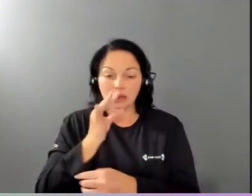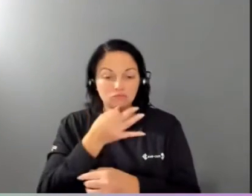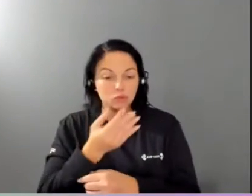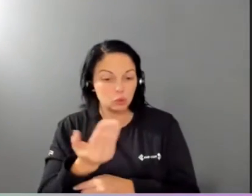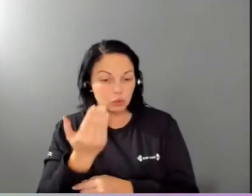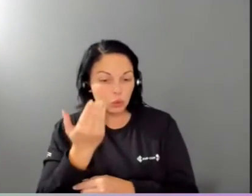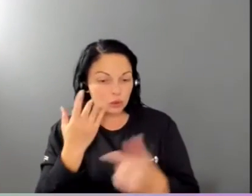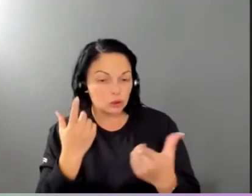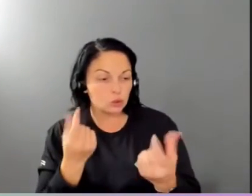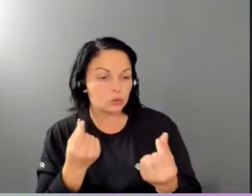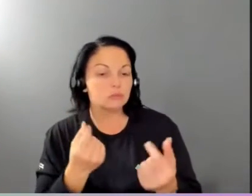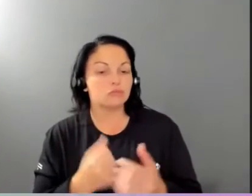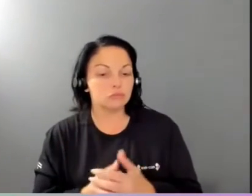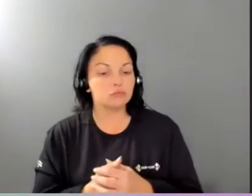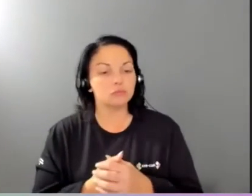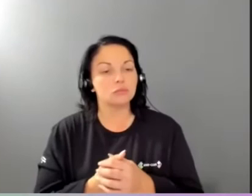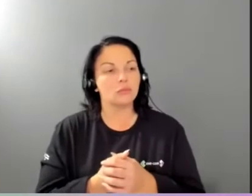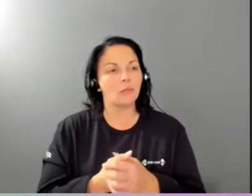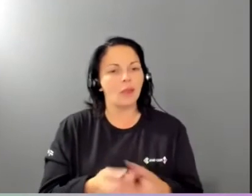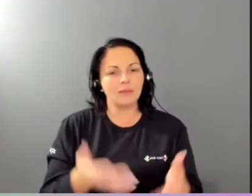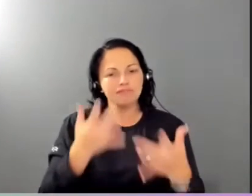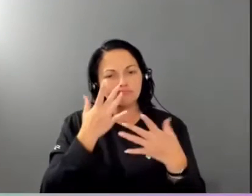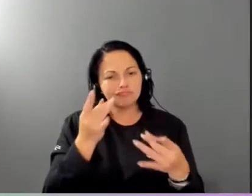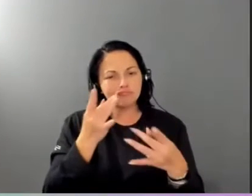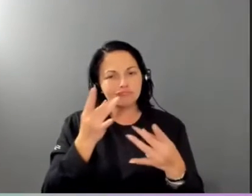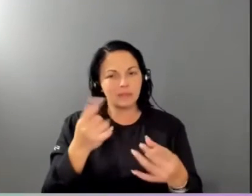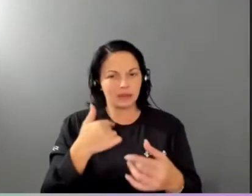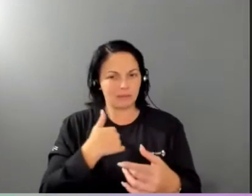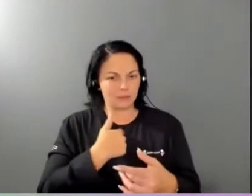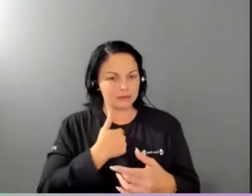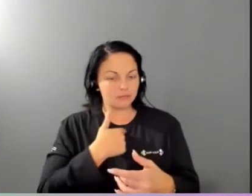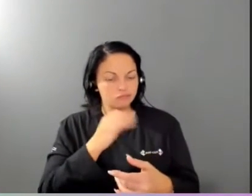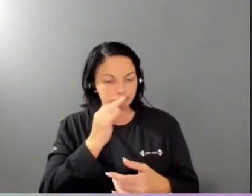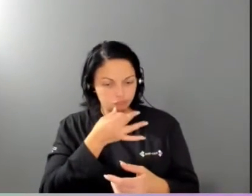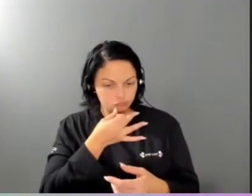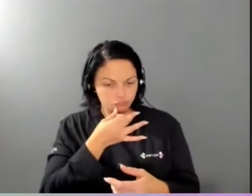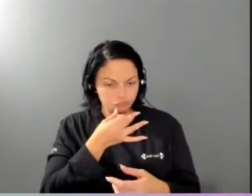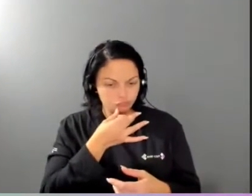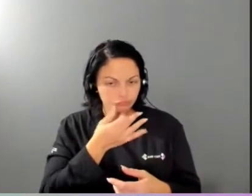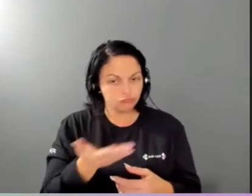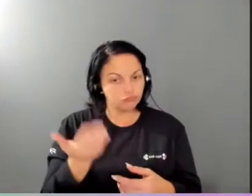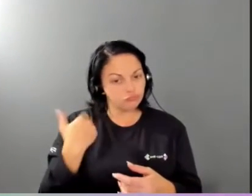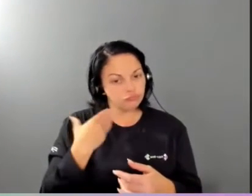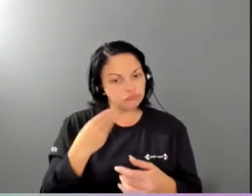really unified sort of score, of your organization from external experts who know what they're doing, and talking